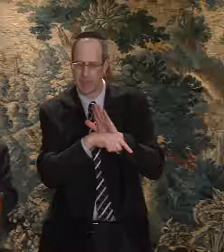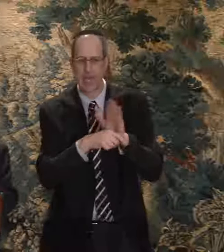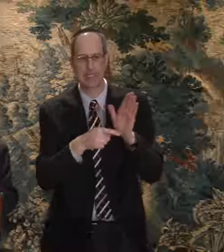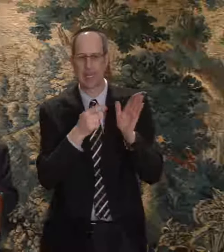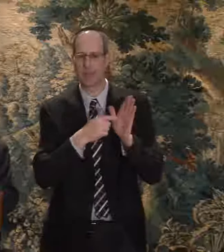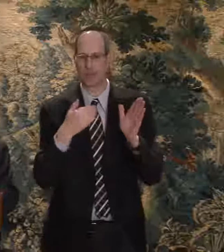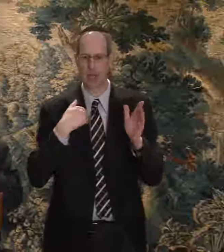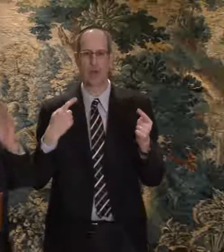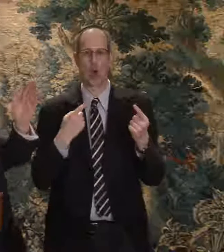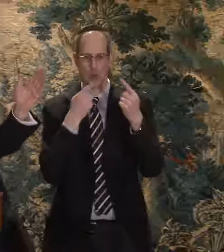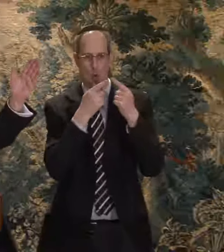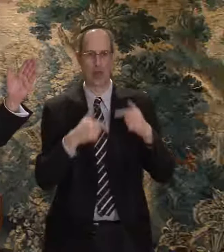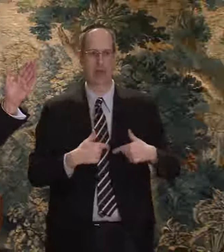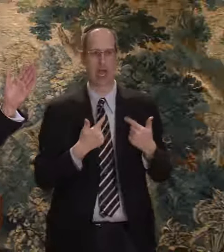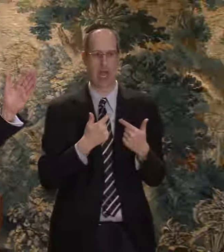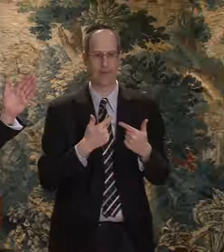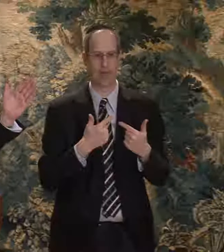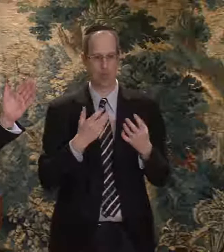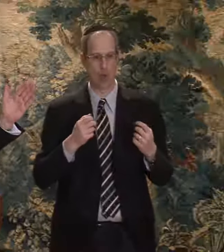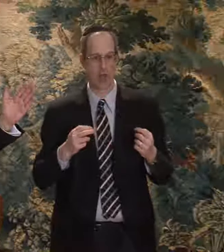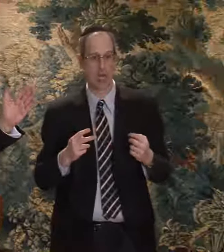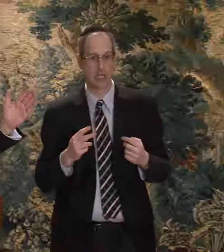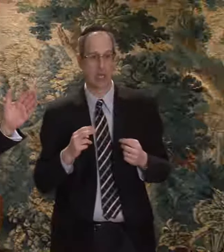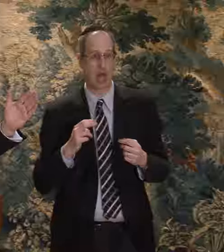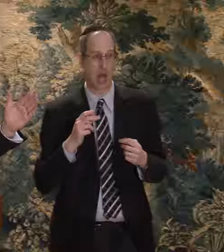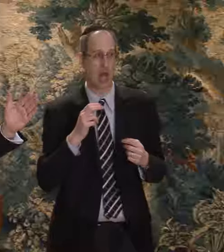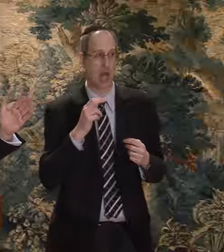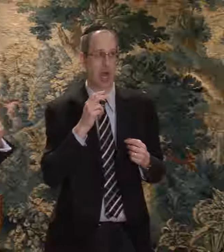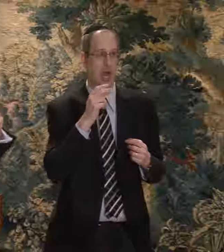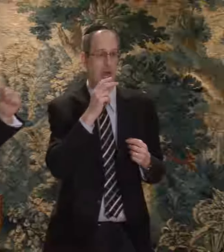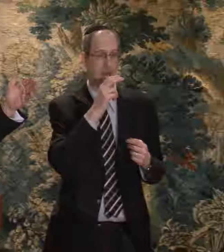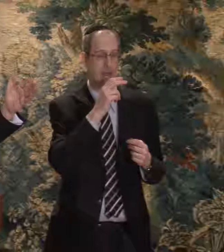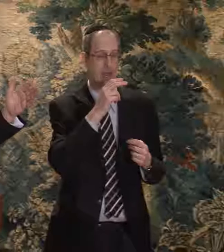goal and he wants to climb to the top of the mountain and then as he's climbing